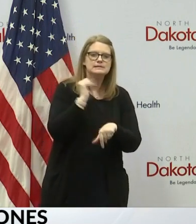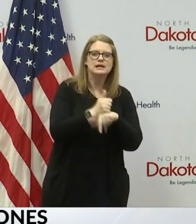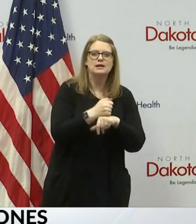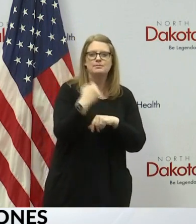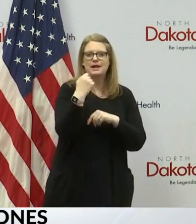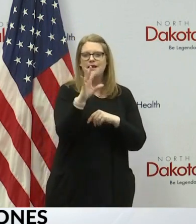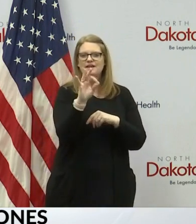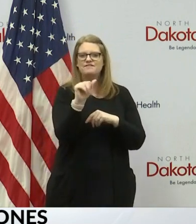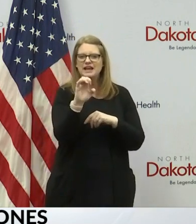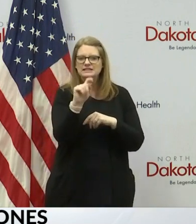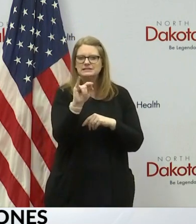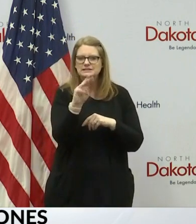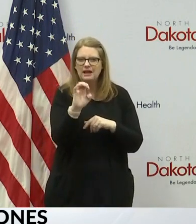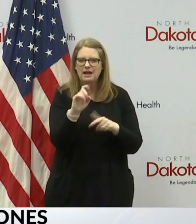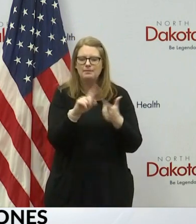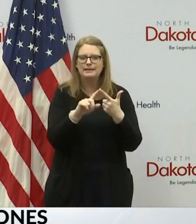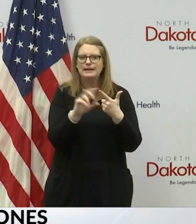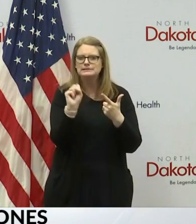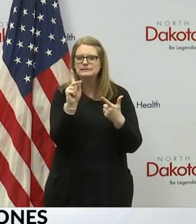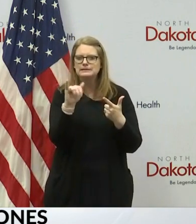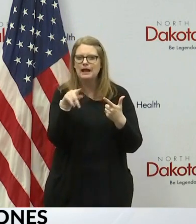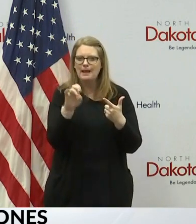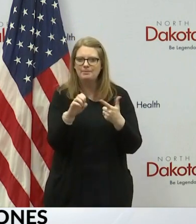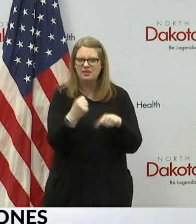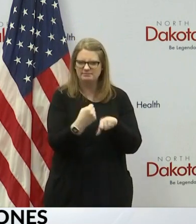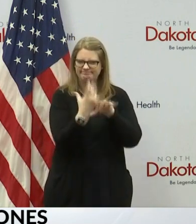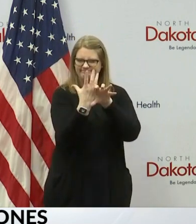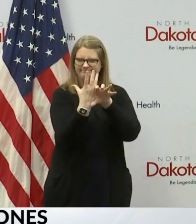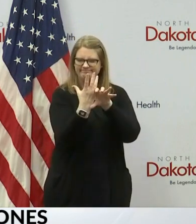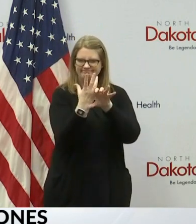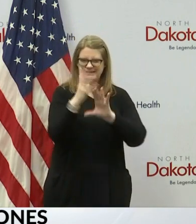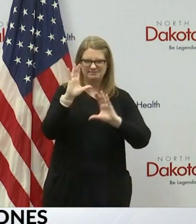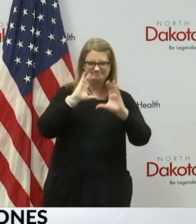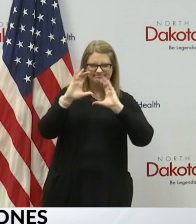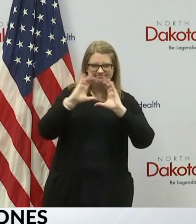LIMITING VISITATION AND WE UNDERSTAND IT IS DIFFICULT AND THERE IS A NUMBER OF CONGREGATE